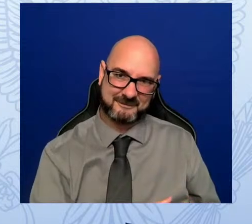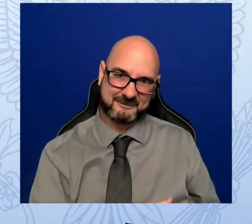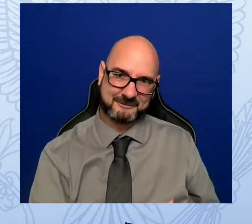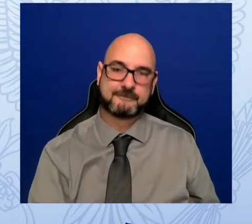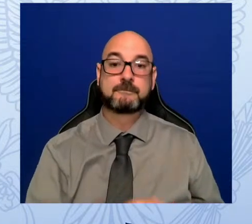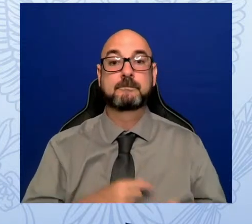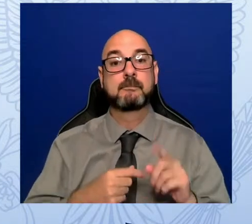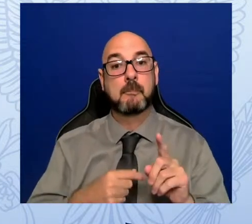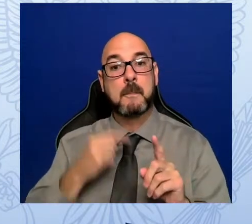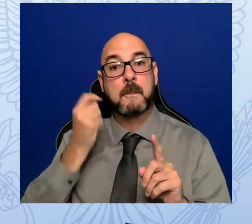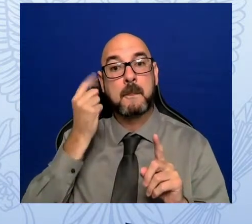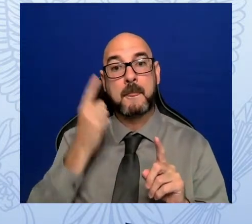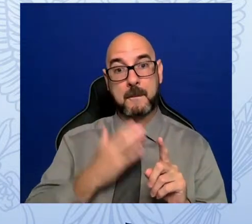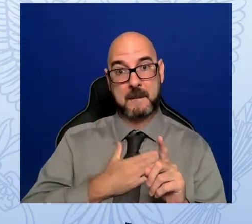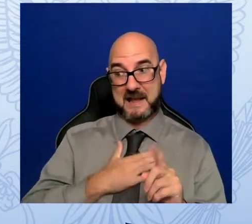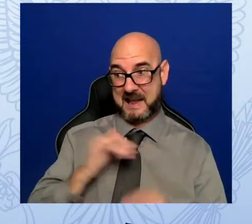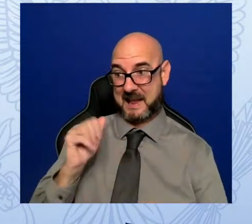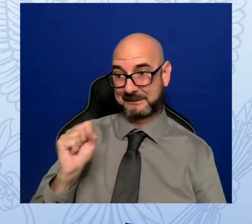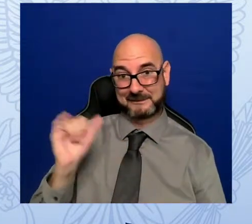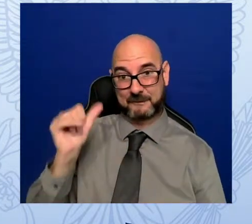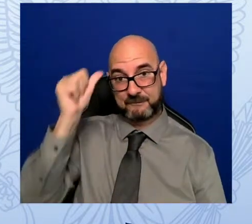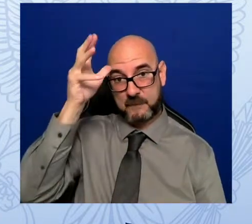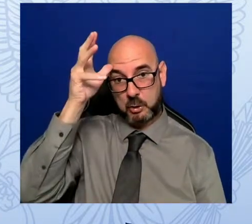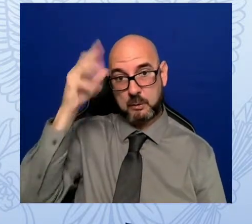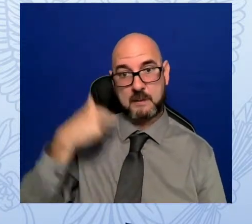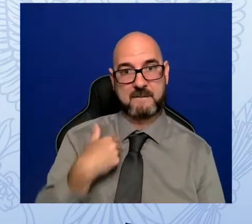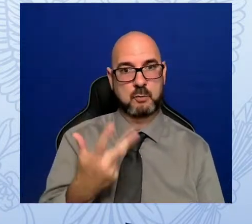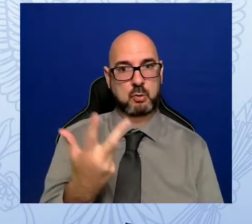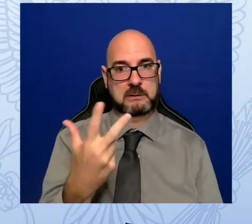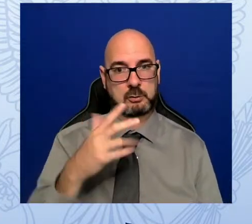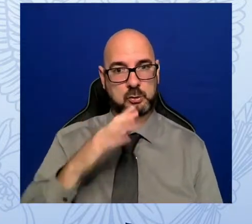My children, Ryan, Jackson, and Samantha embraced the military lifestyle,